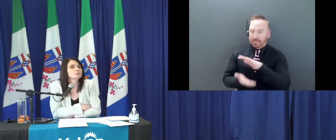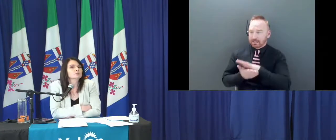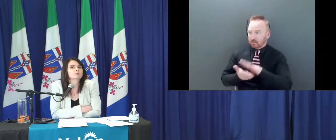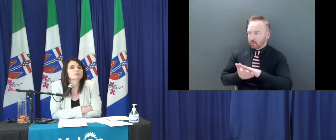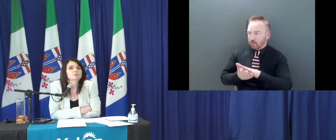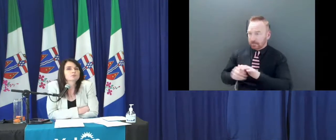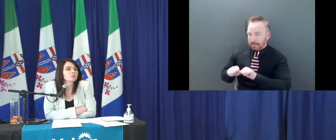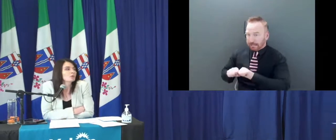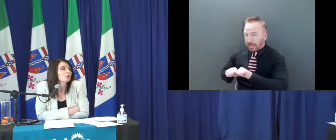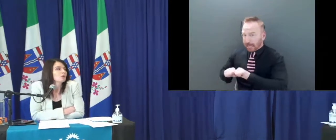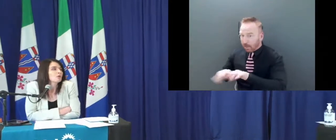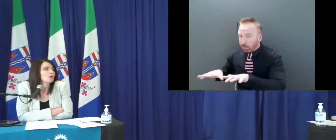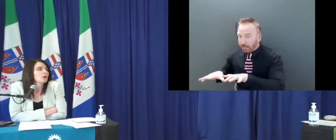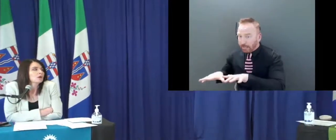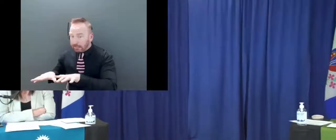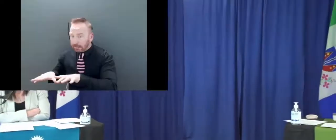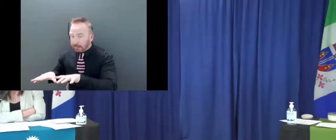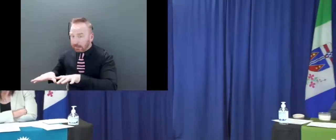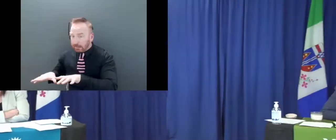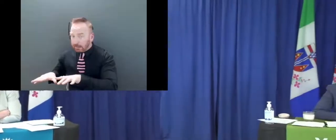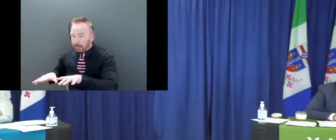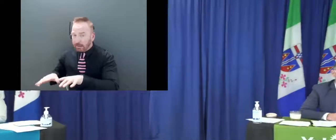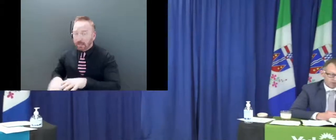Thank you. Yeah, thanks.